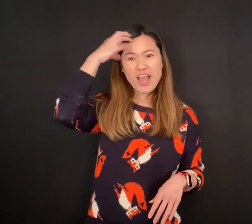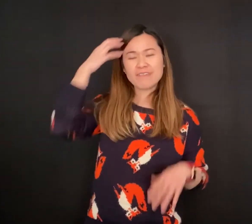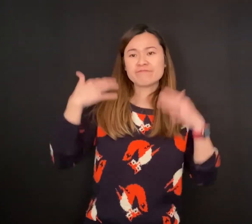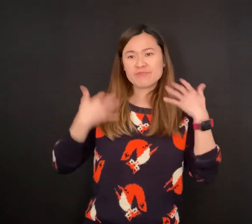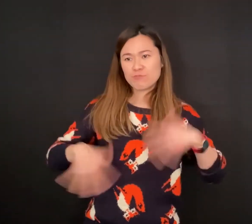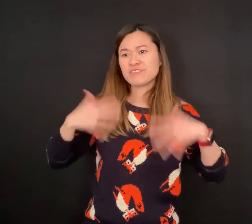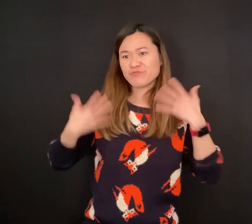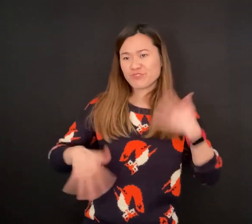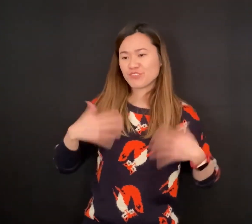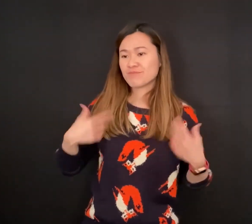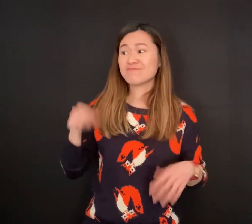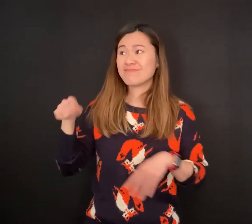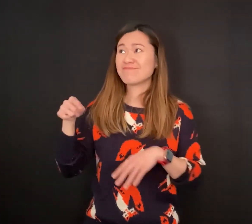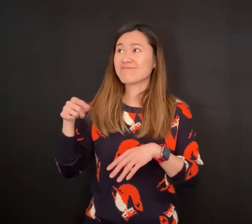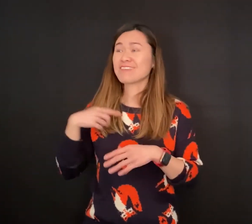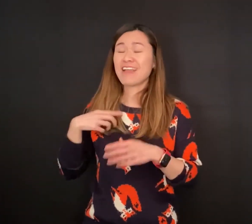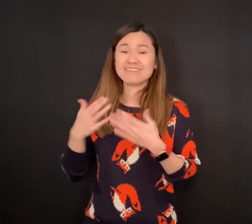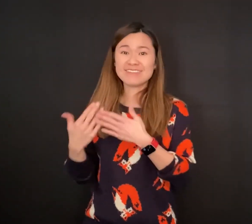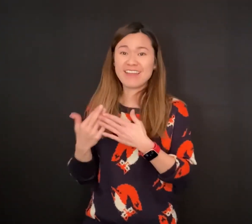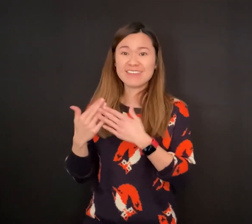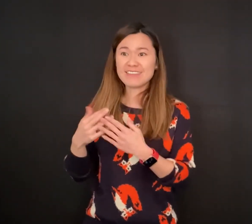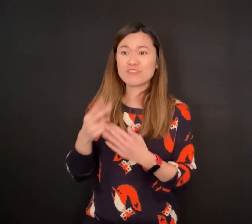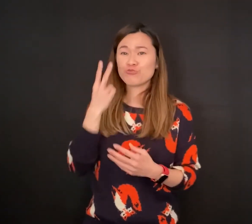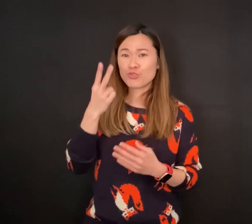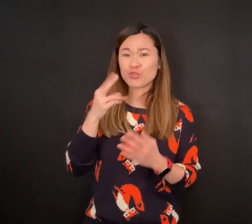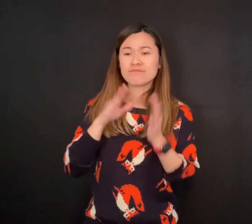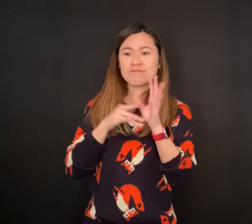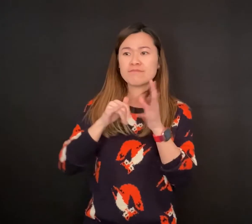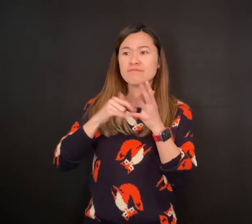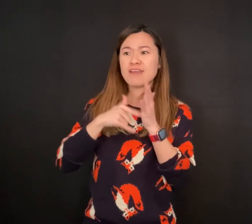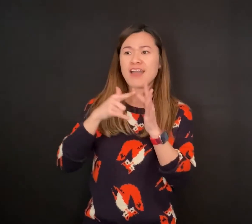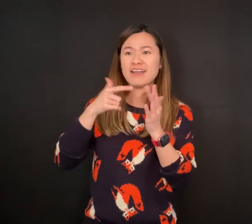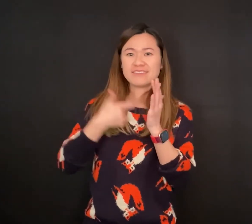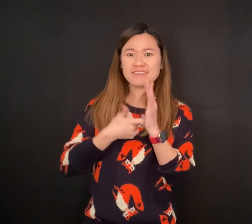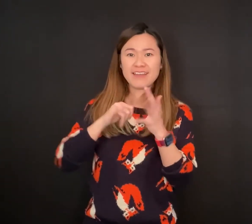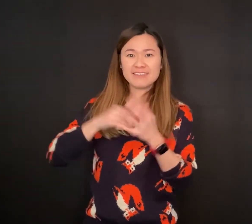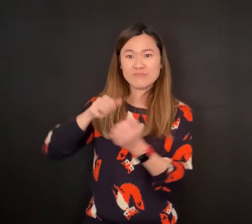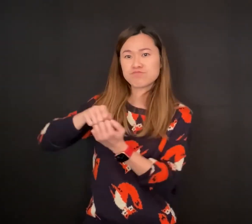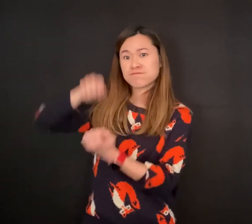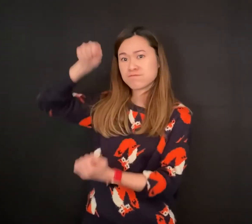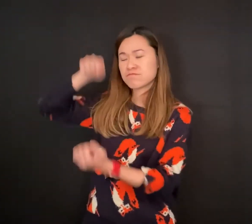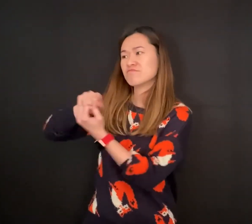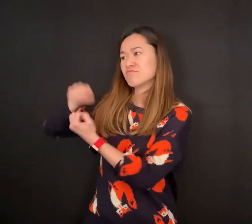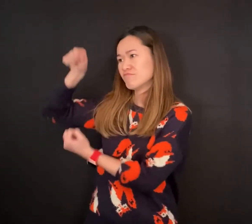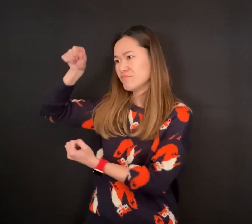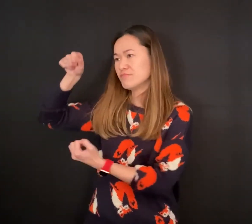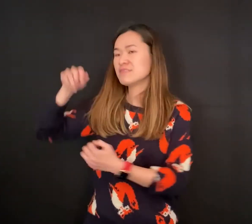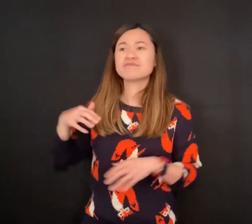got brain damage from it. Then I was studying two masters degrees.